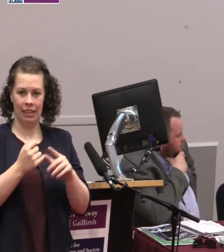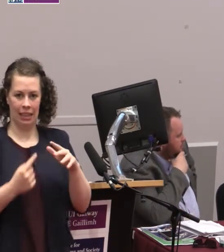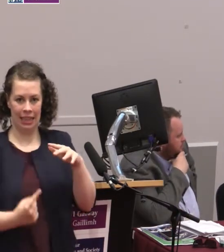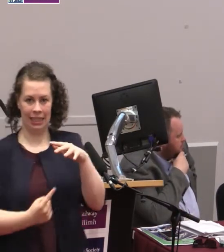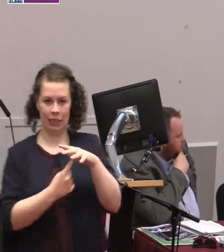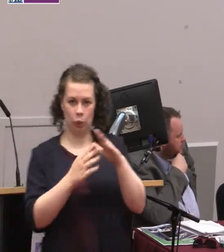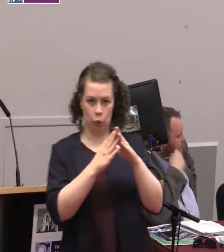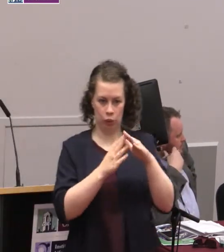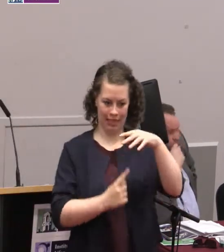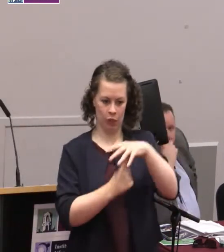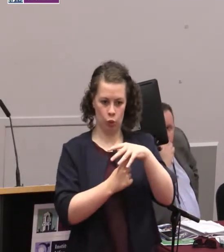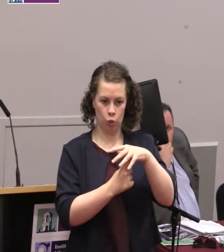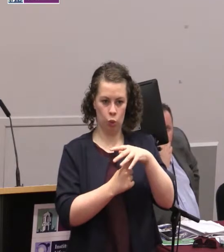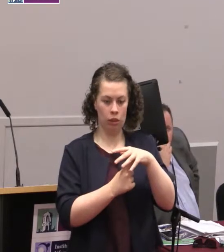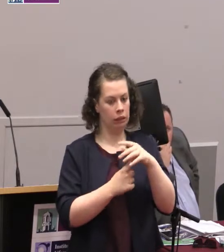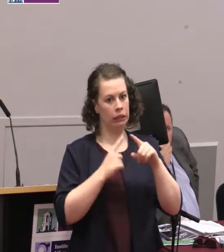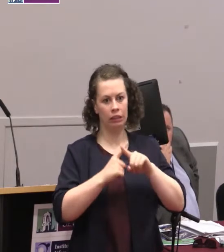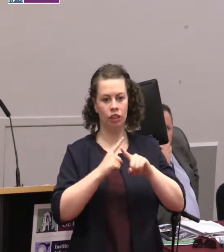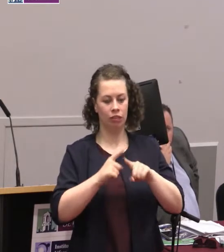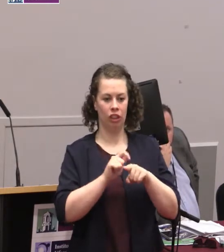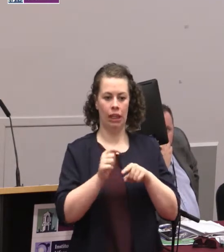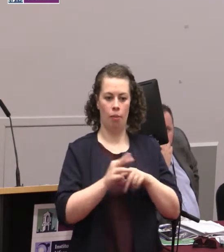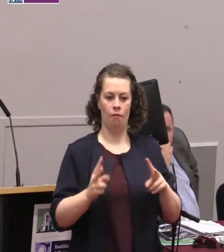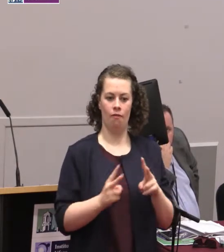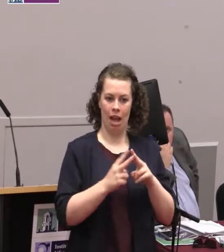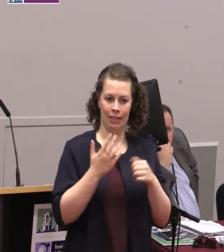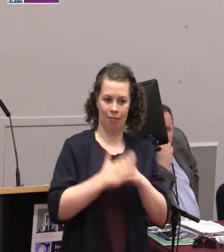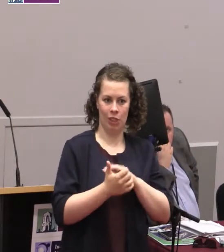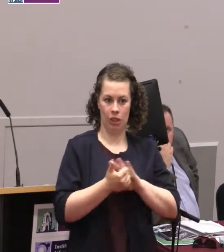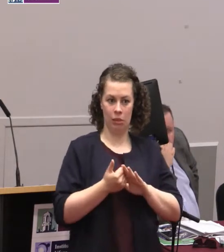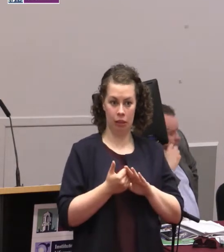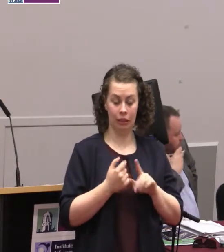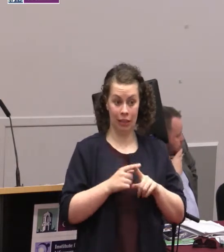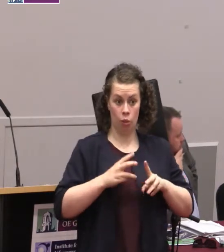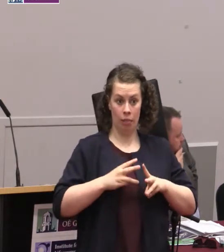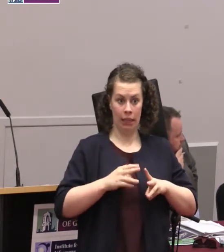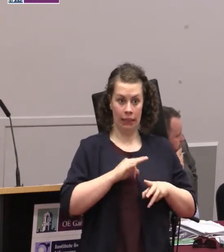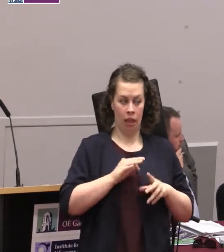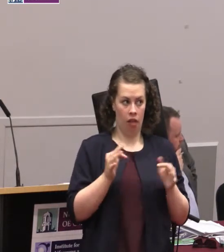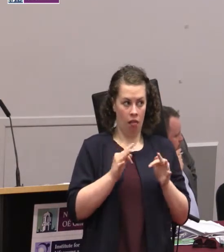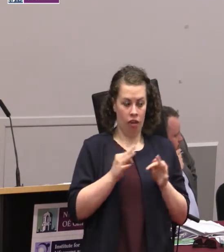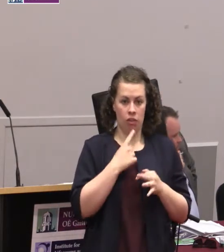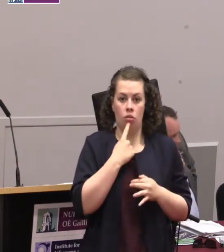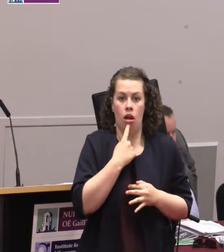Experience different types of violence were scared to talk about it.